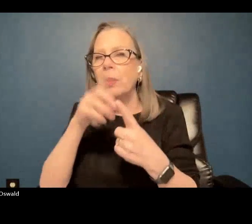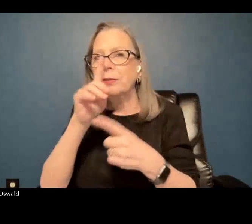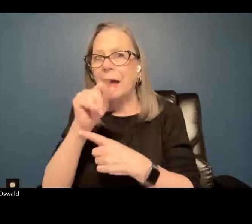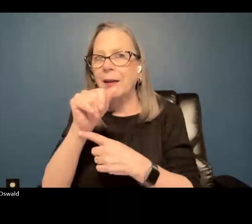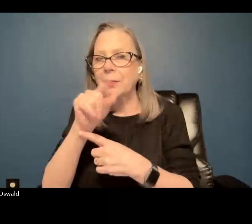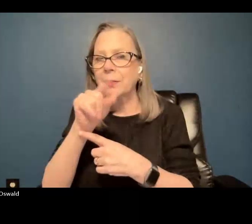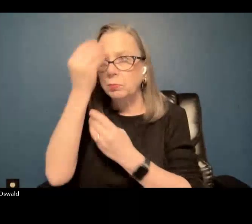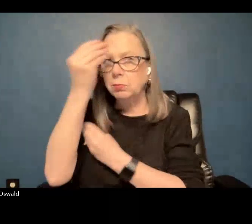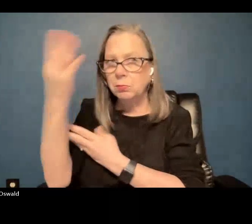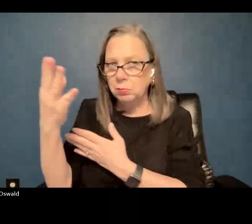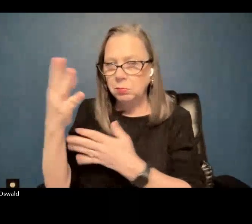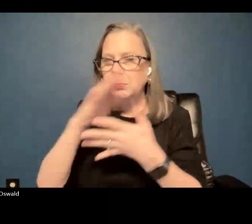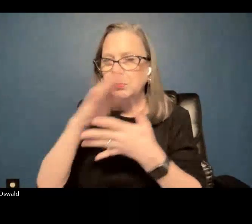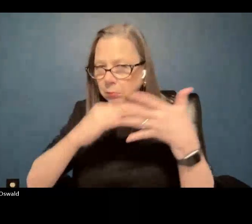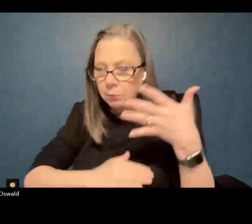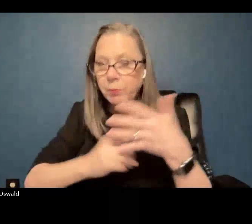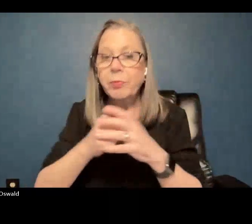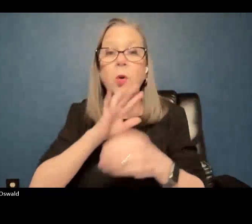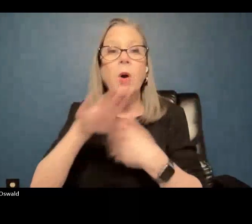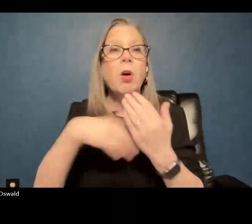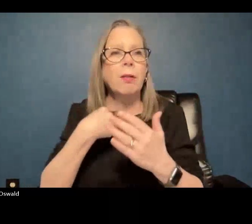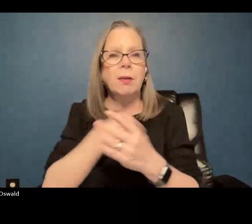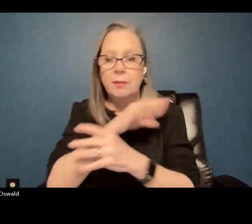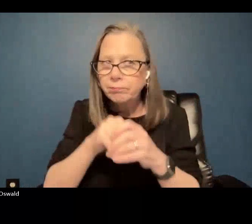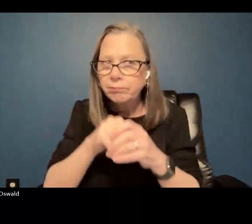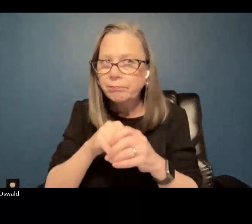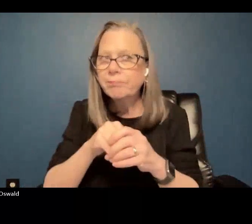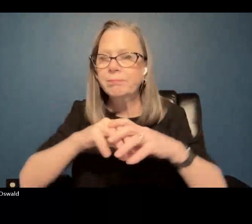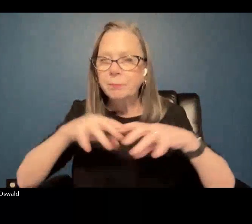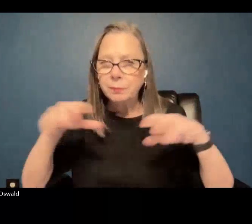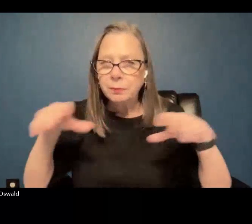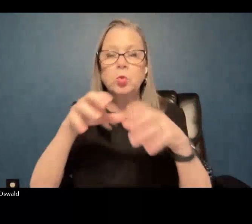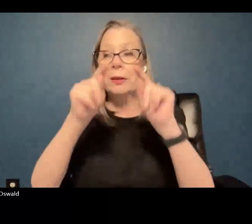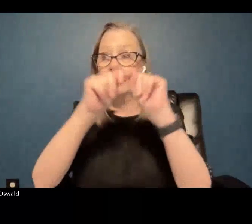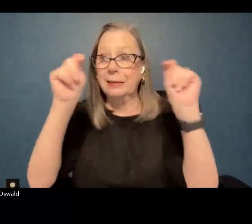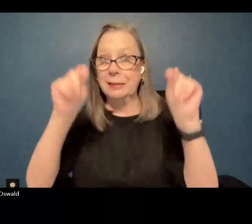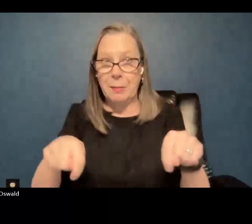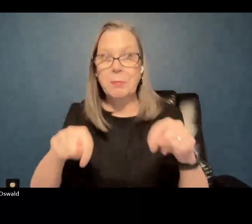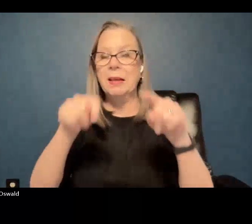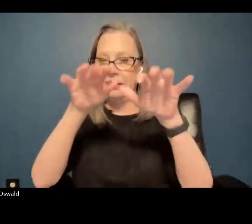So we all took part in completing the template and then we met and reviewed it all together.